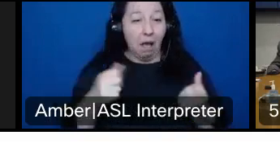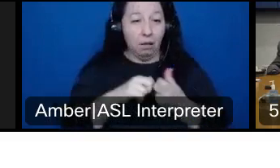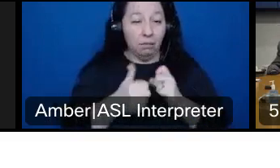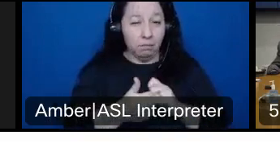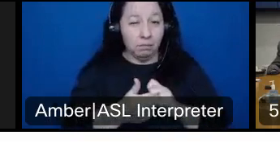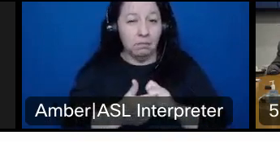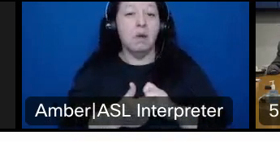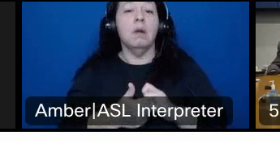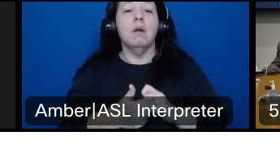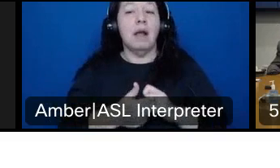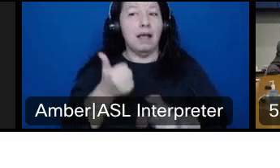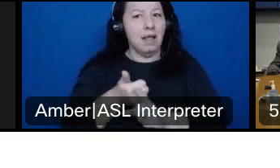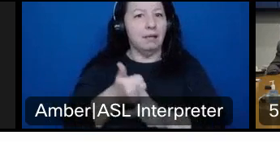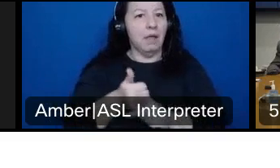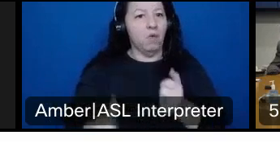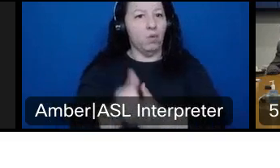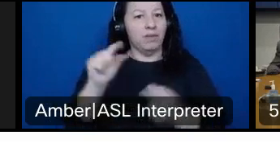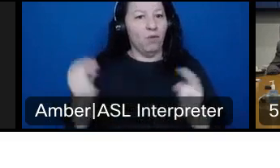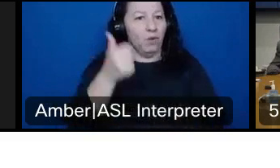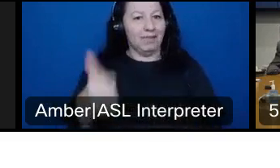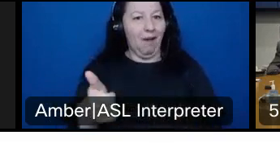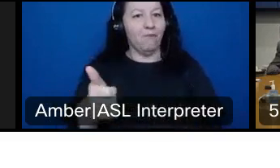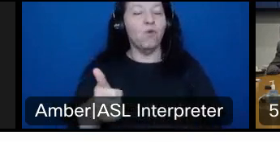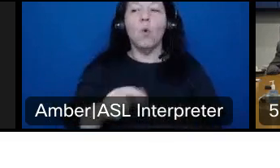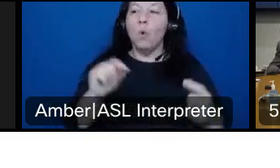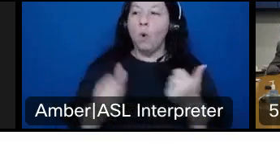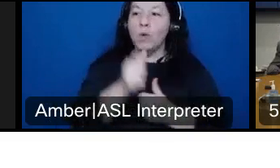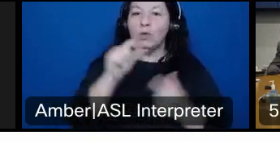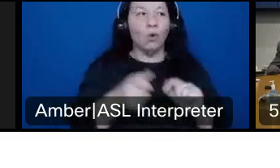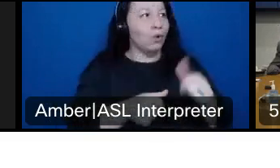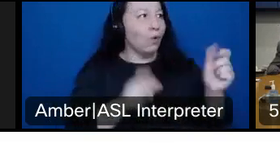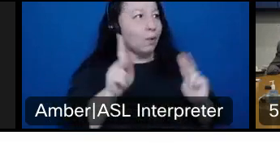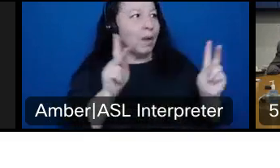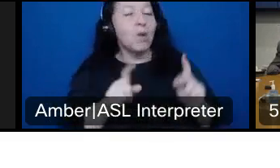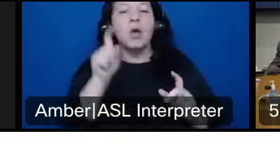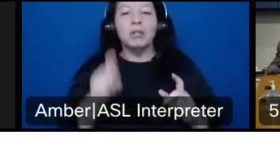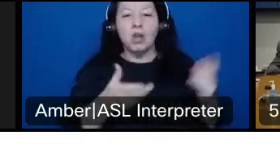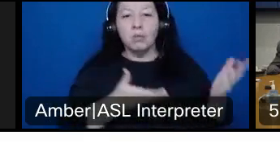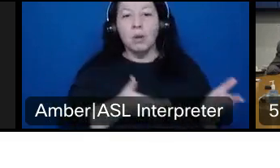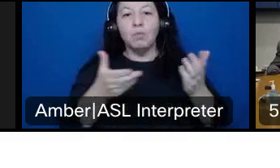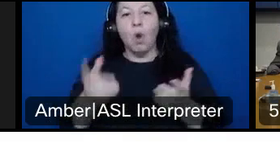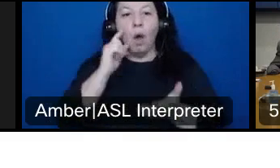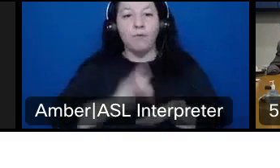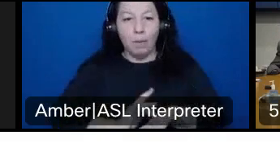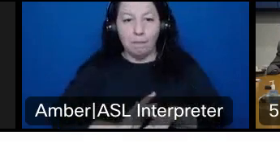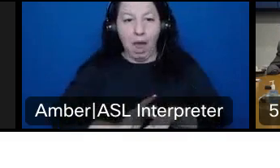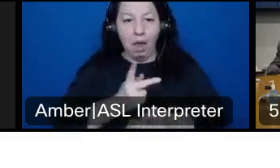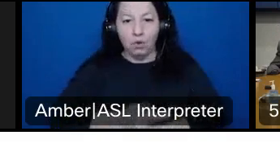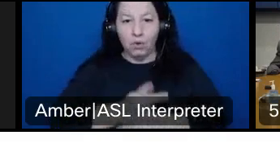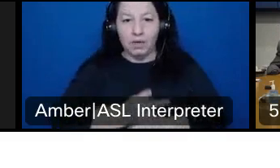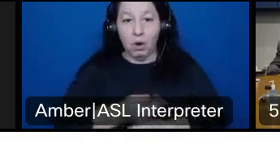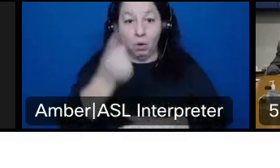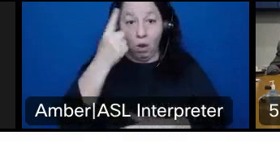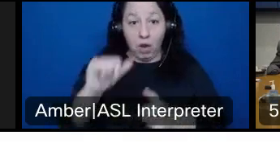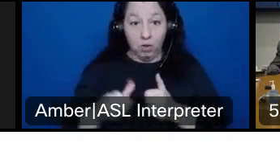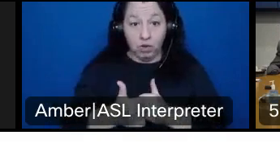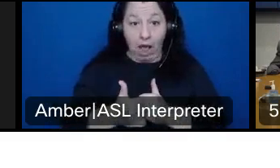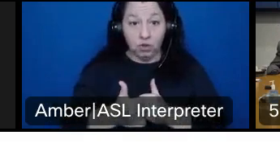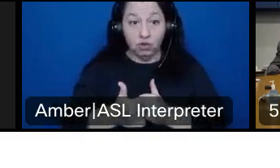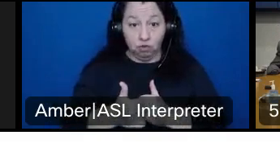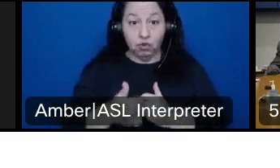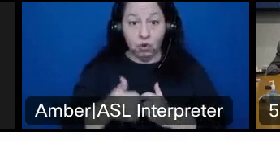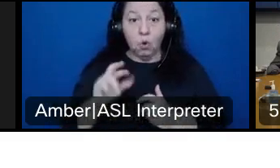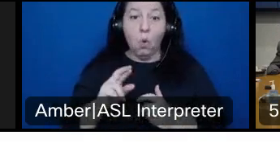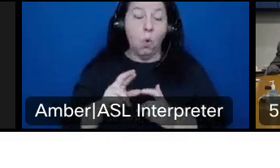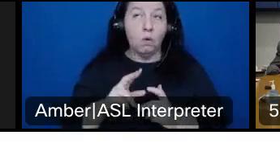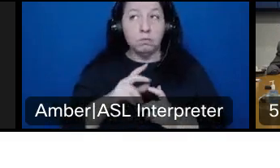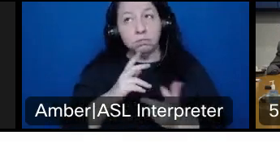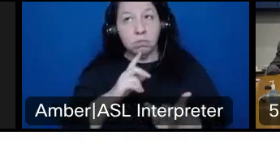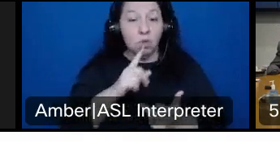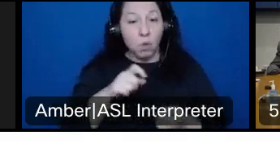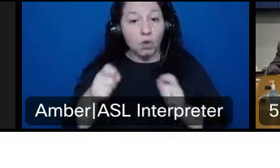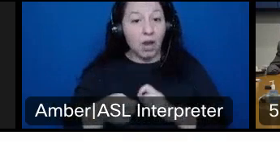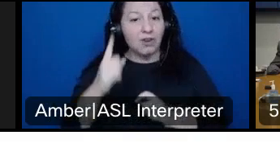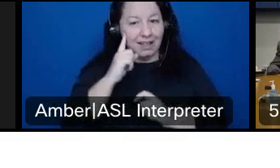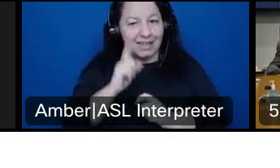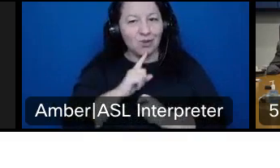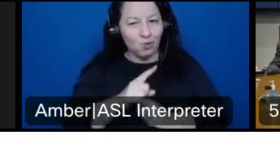Are a form to themselves, or to others, they should be brought for medical care. The challenge you know, the change that I think is settled and profound. Is that the.